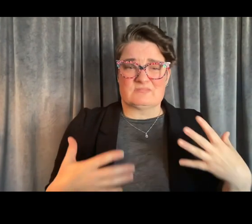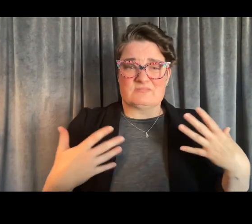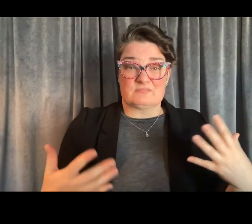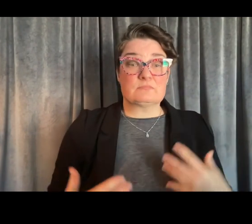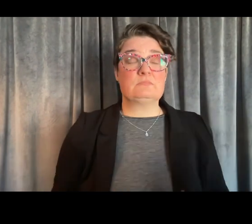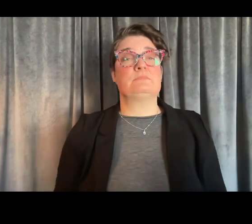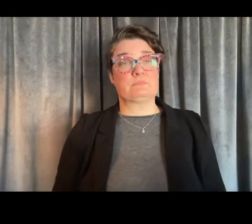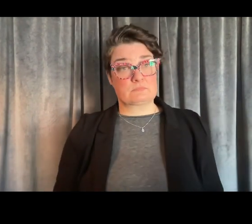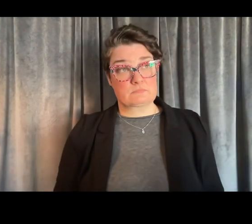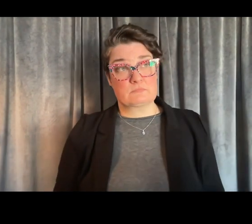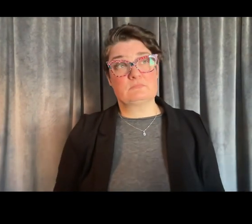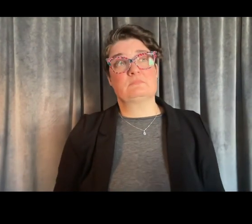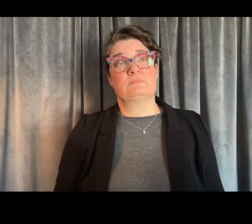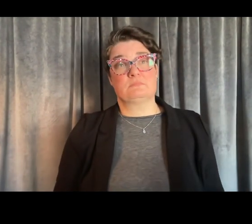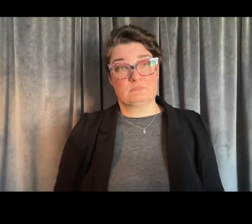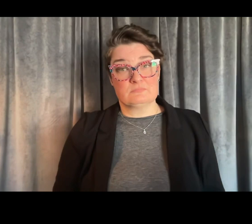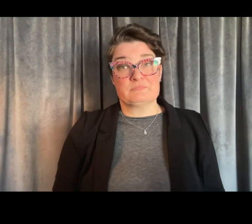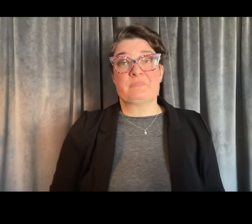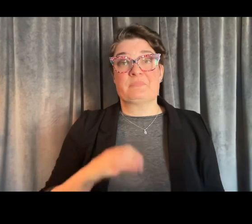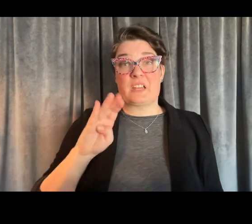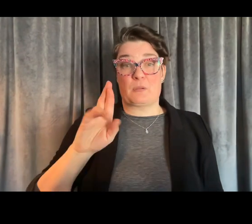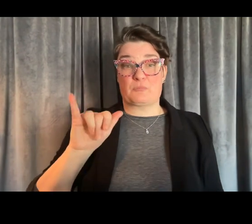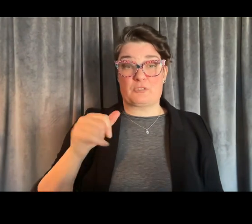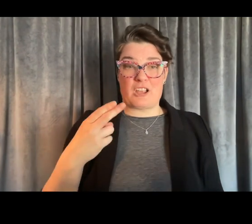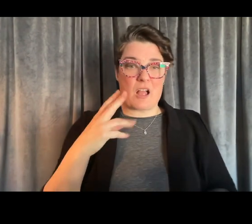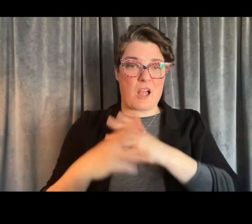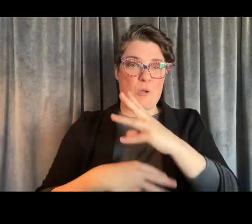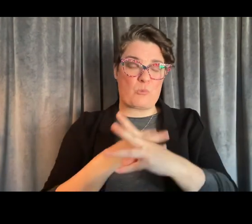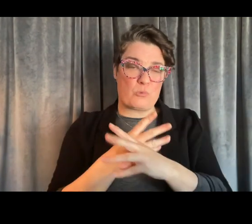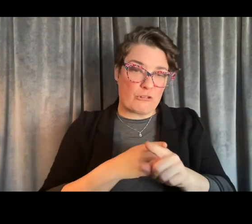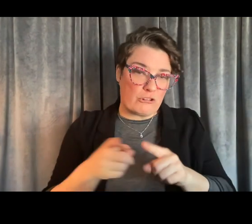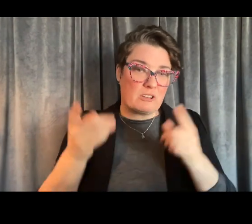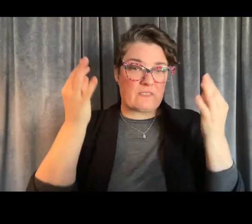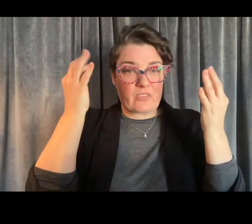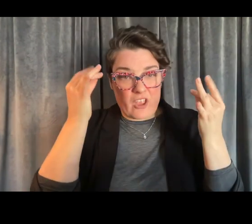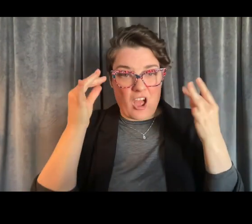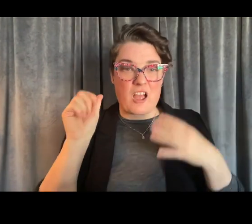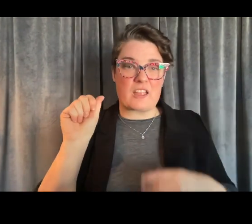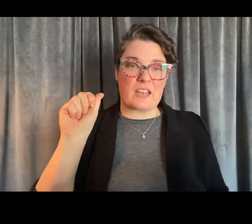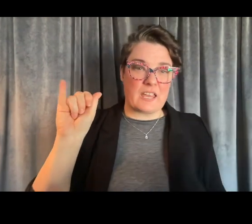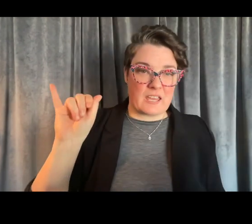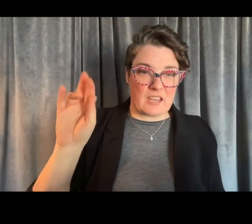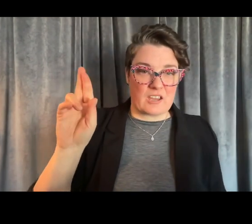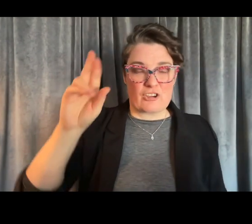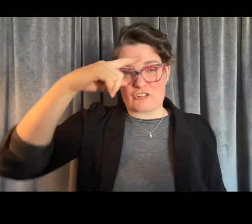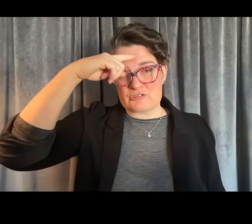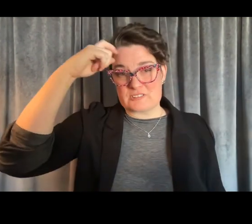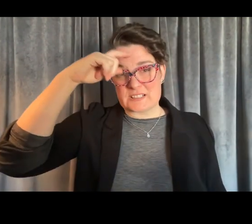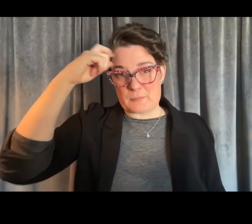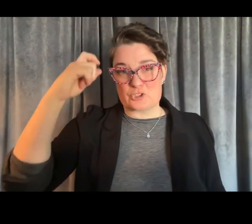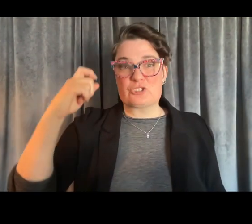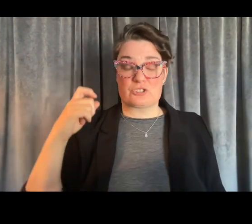Rebekah: Yeah. And then Briah, world of thought, air, summer, and that's entirely edible.